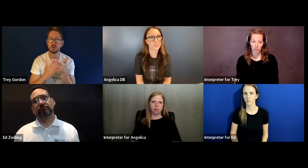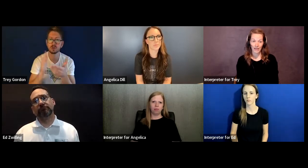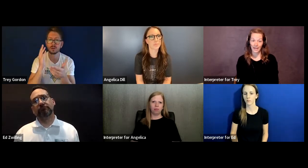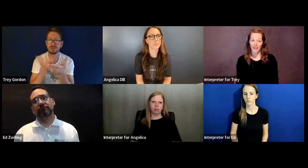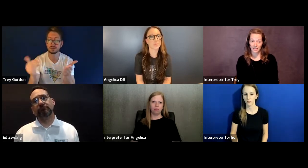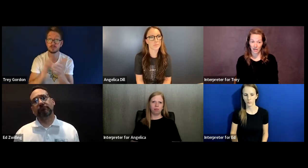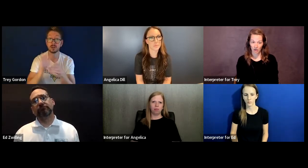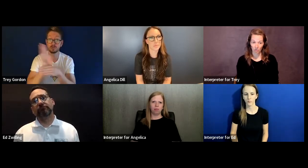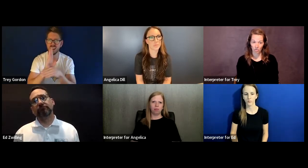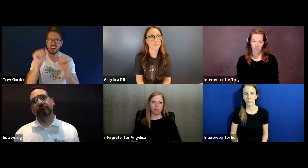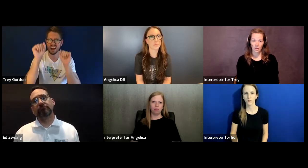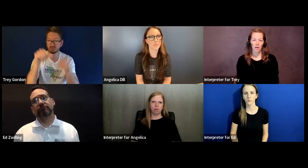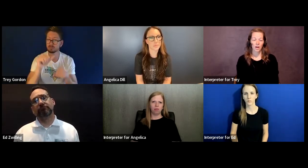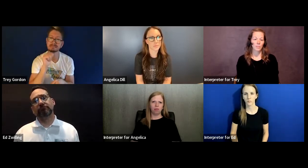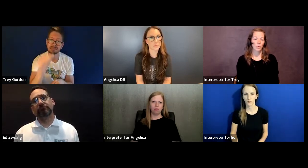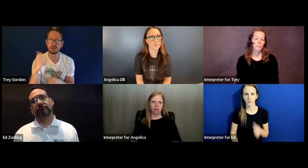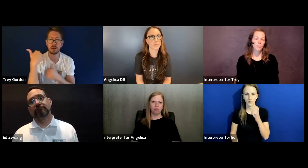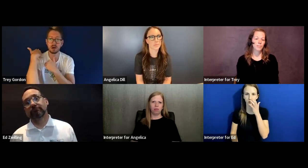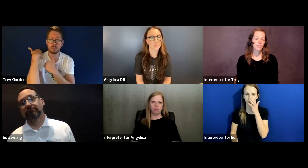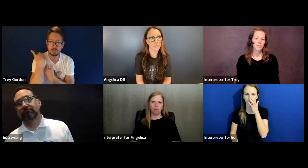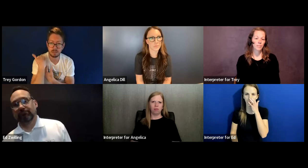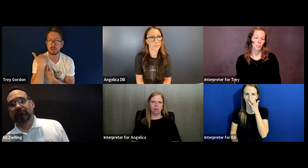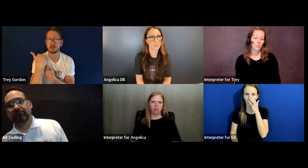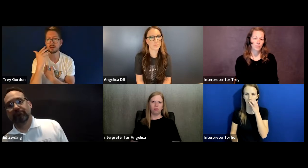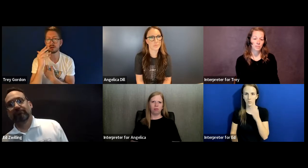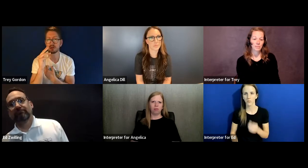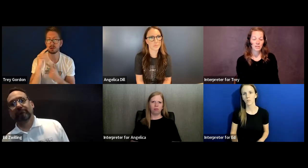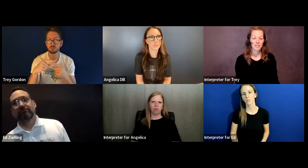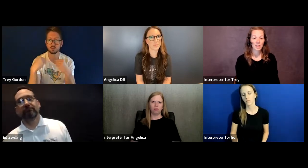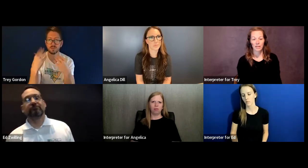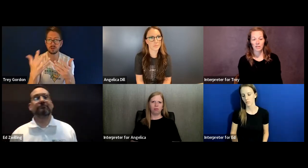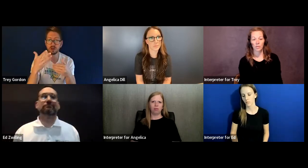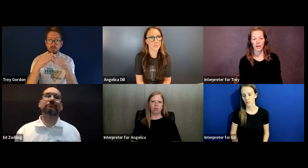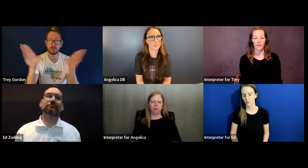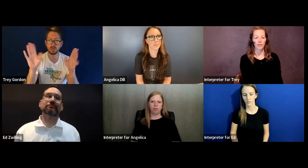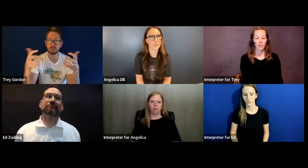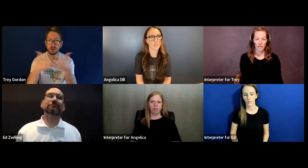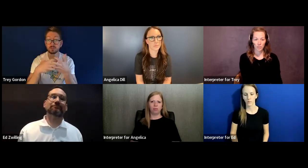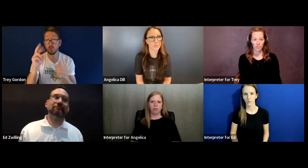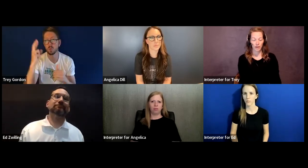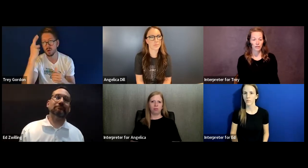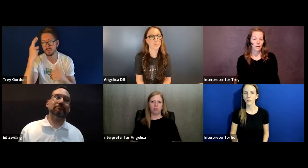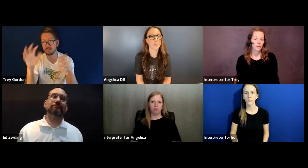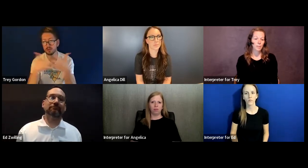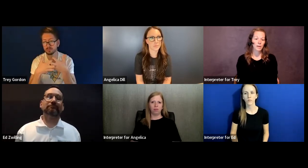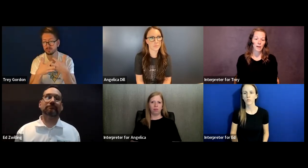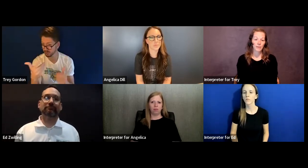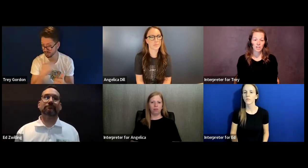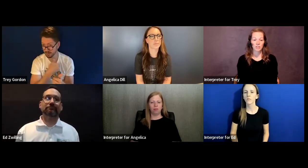can they say no one sometimes they say they don't have the ability to provide public accommodations